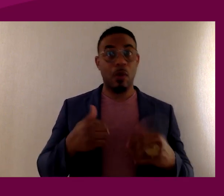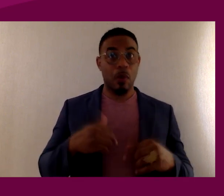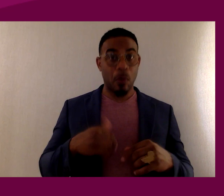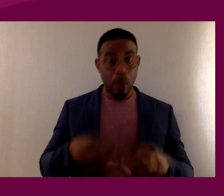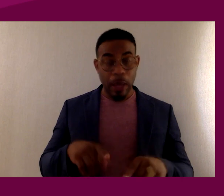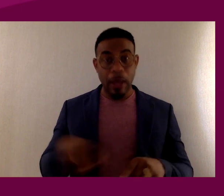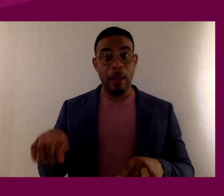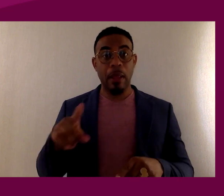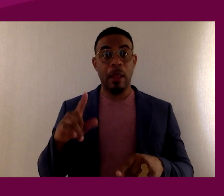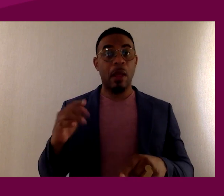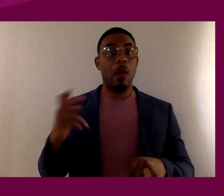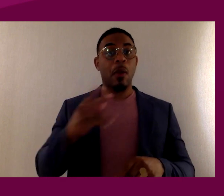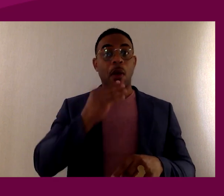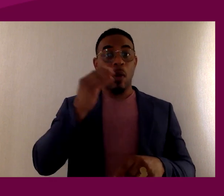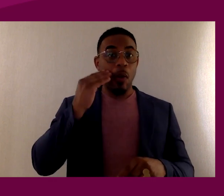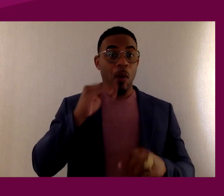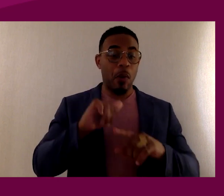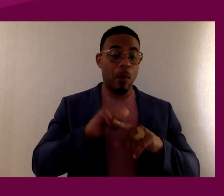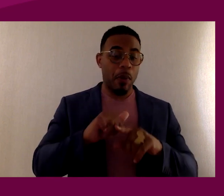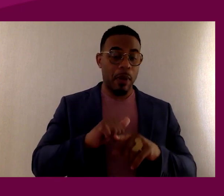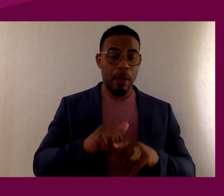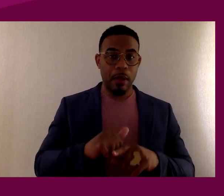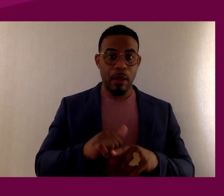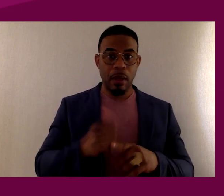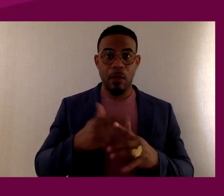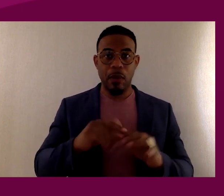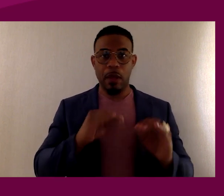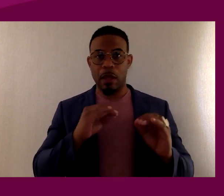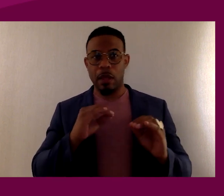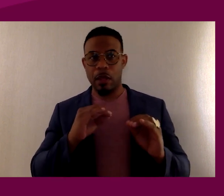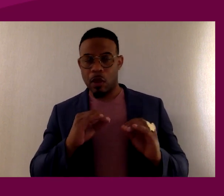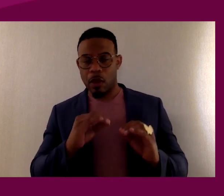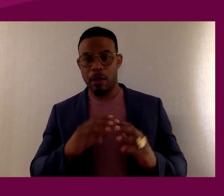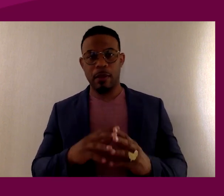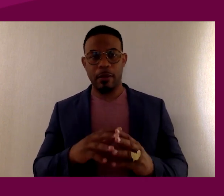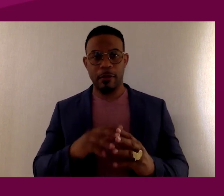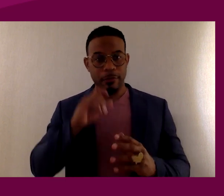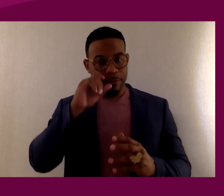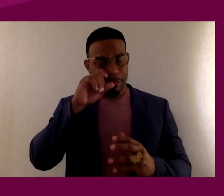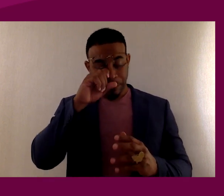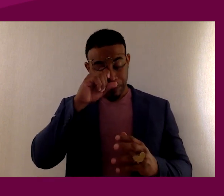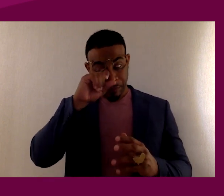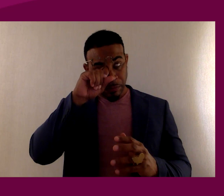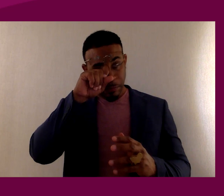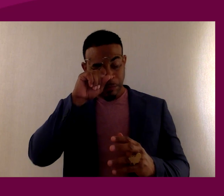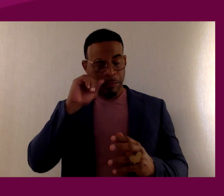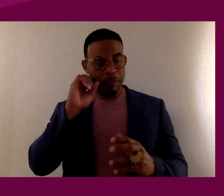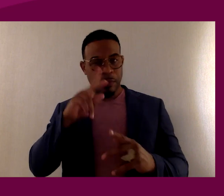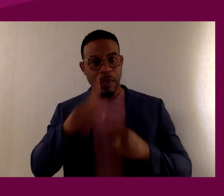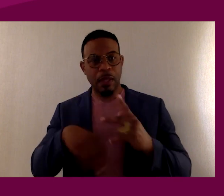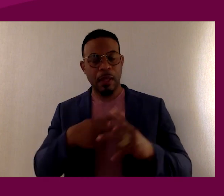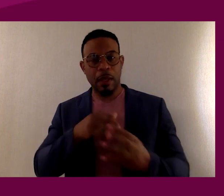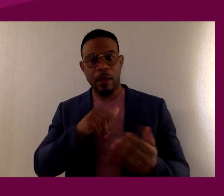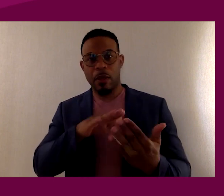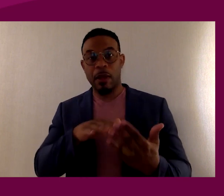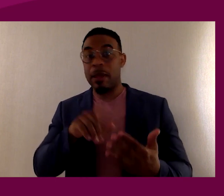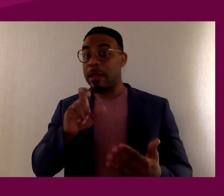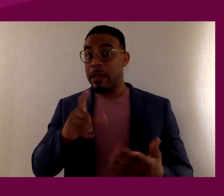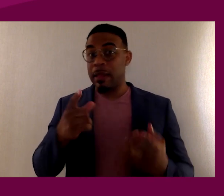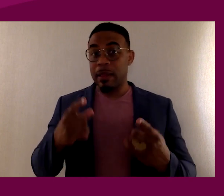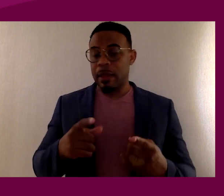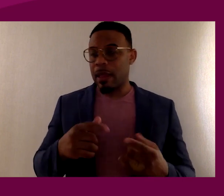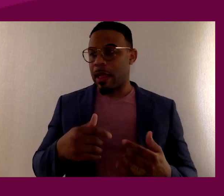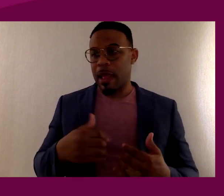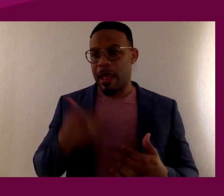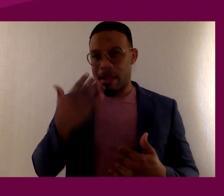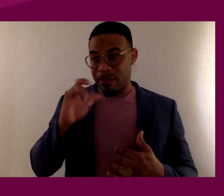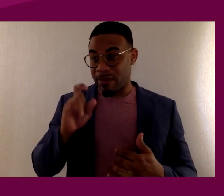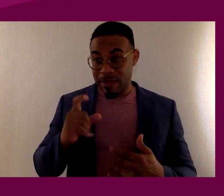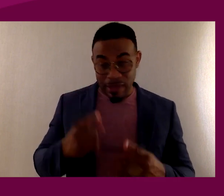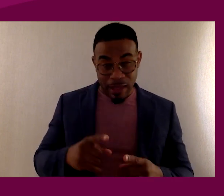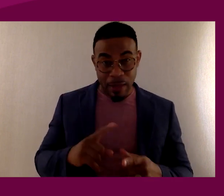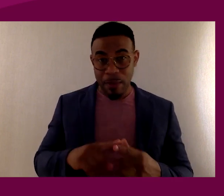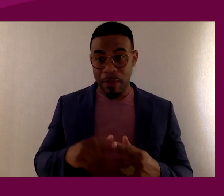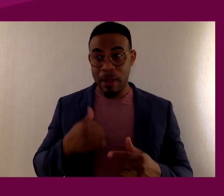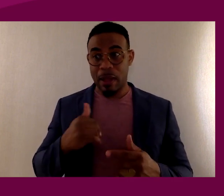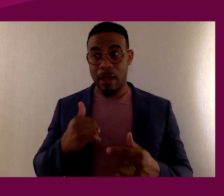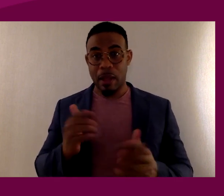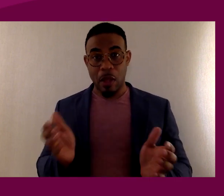them while they go back home and practice what they were taught. This kind of approach, I don't